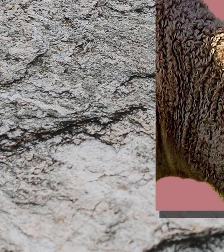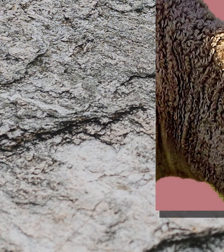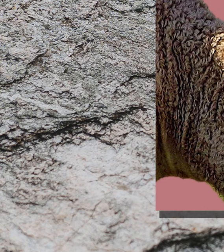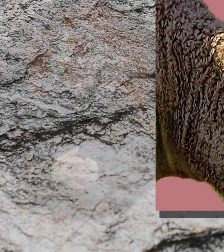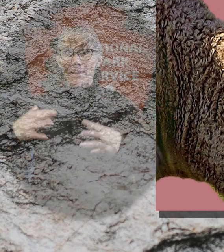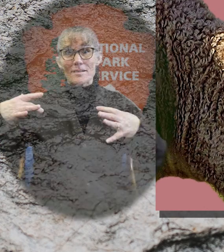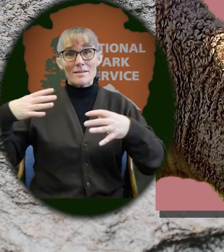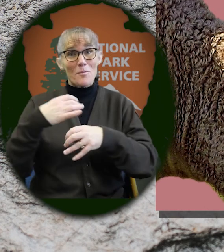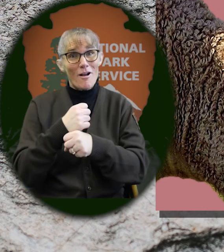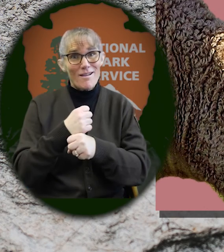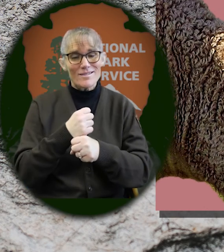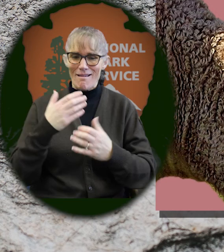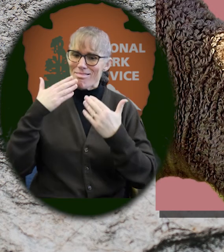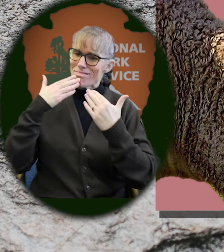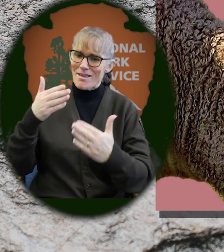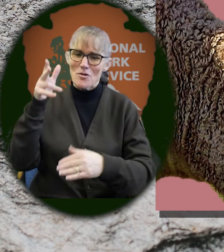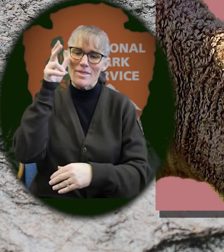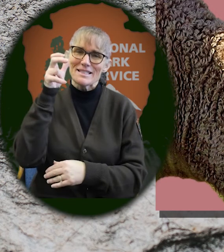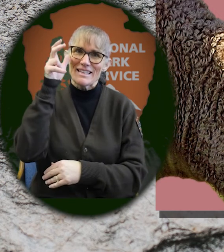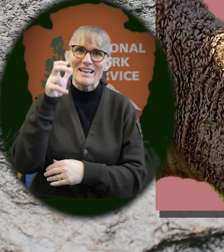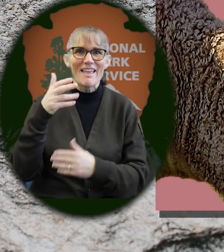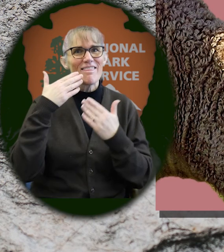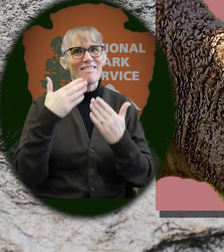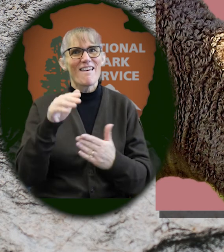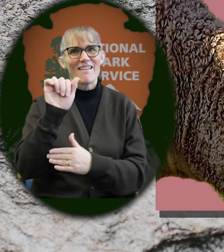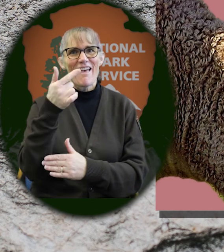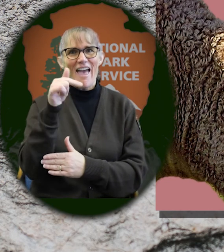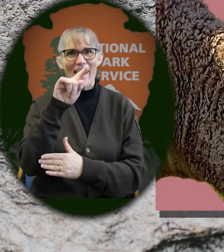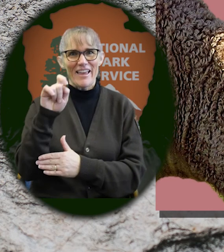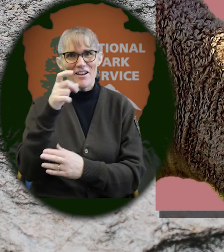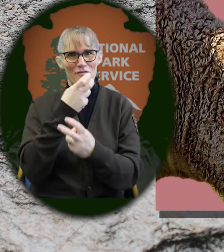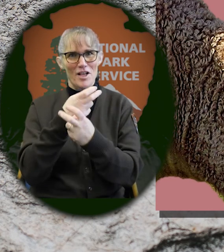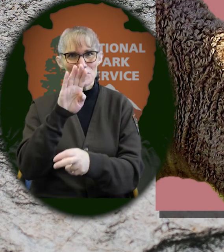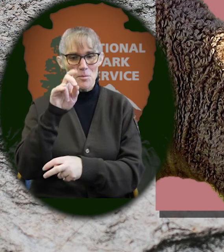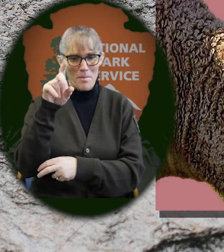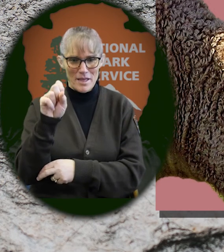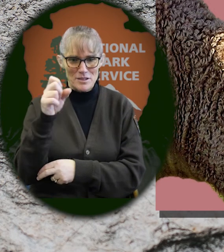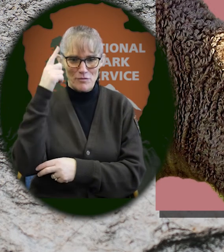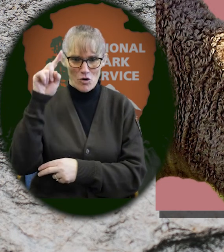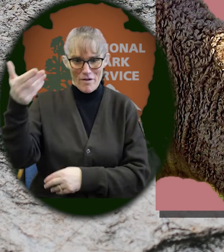And so, with that, I want to thank you all for listening today and thank Agate Fossil Beds for having me.